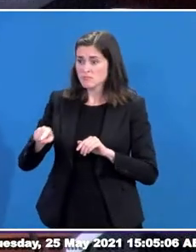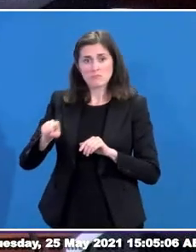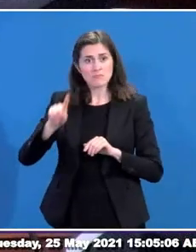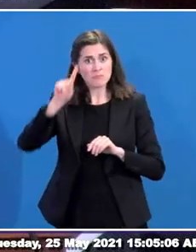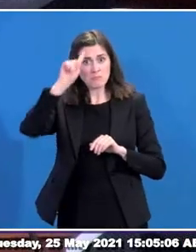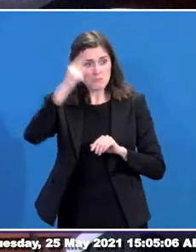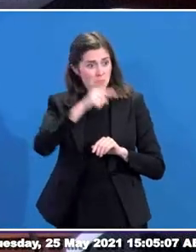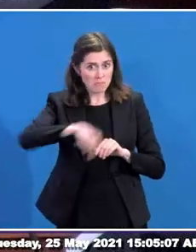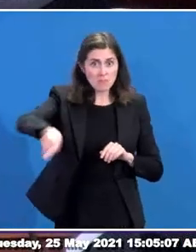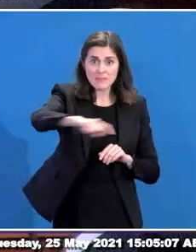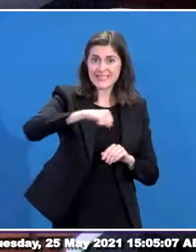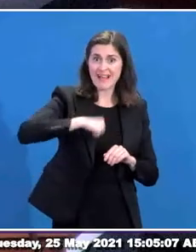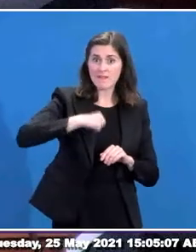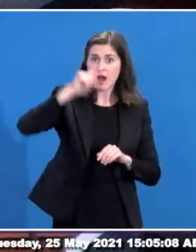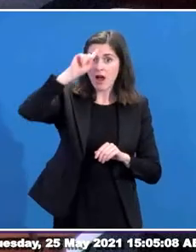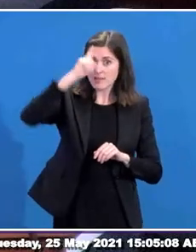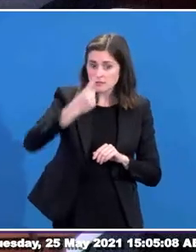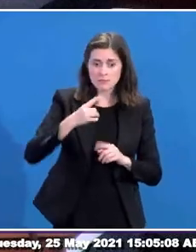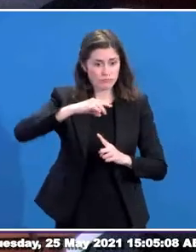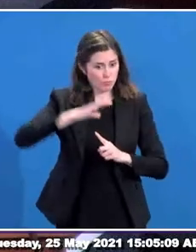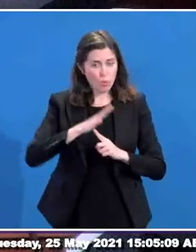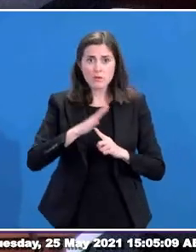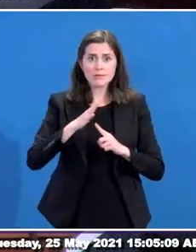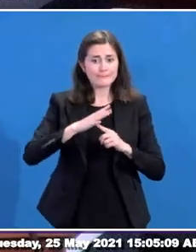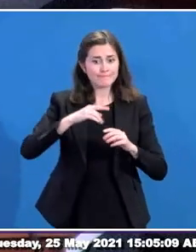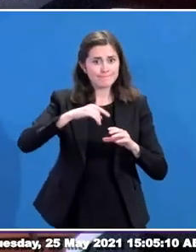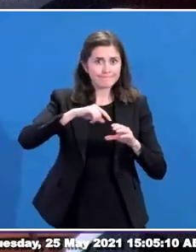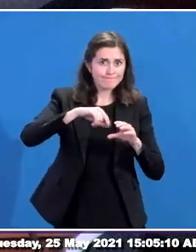understanding the need for medications to be checked by two staff to ensure